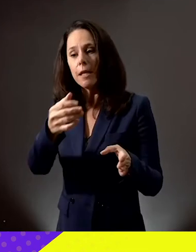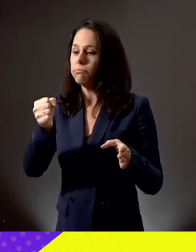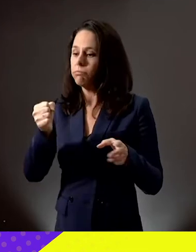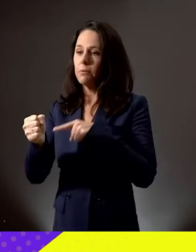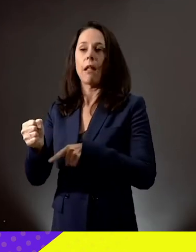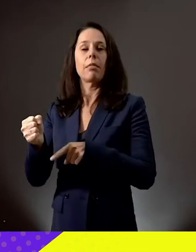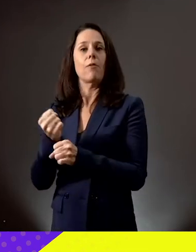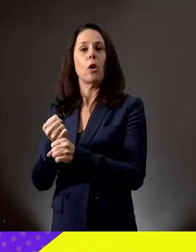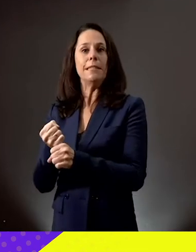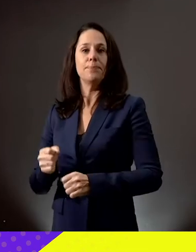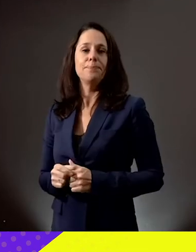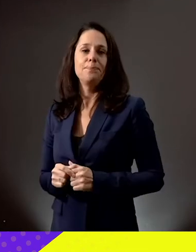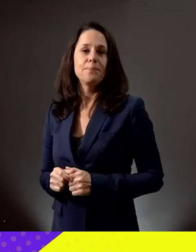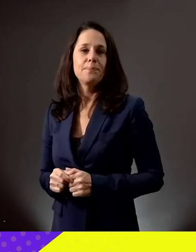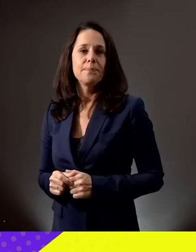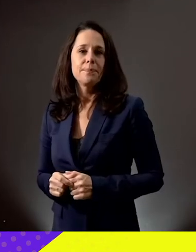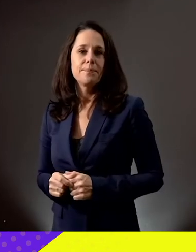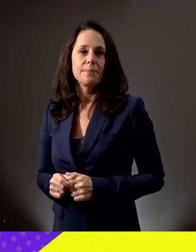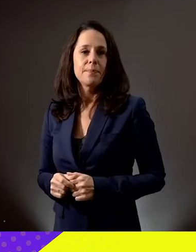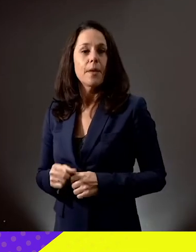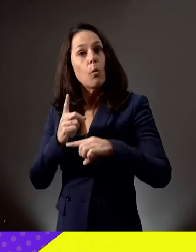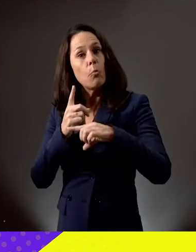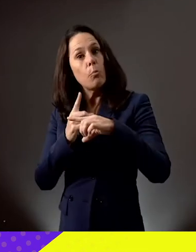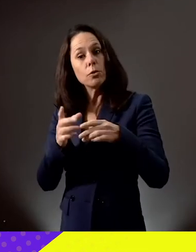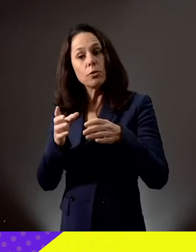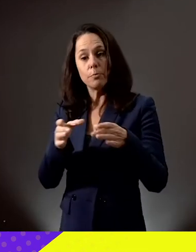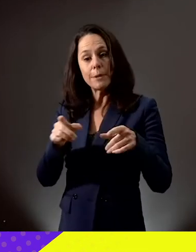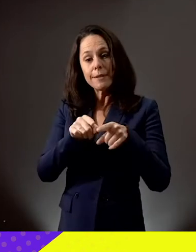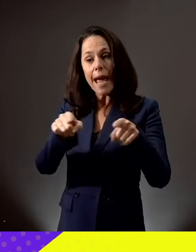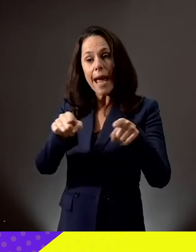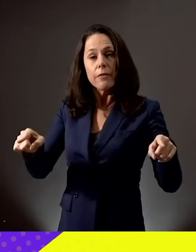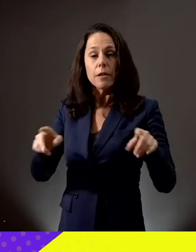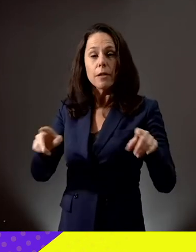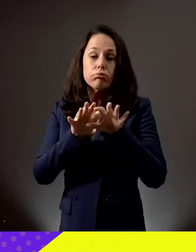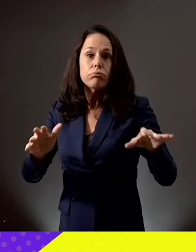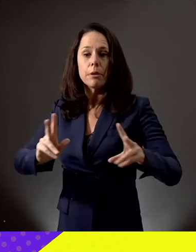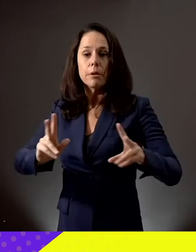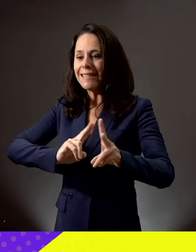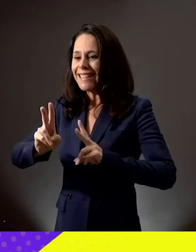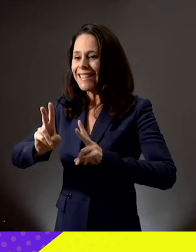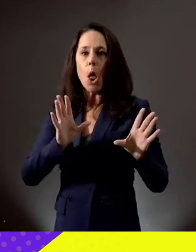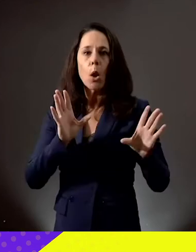And with the companies, we will organise various conversations to help them.